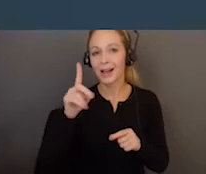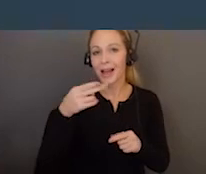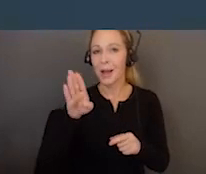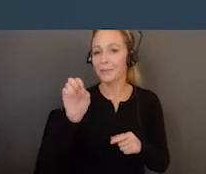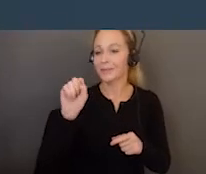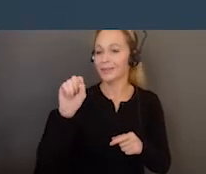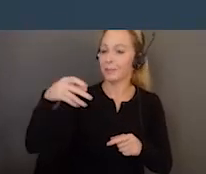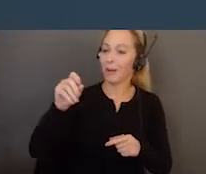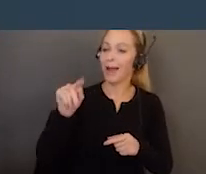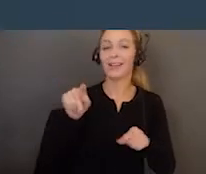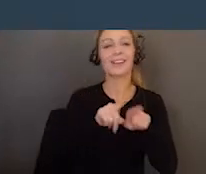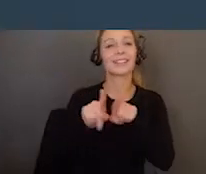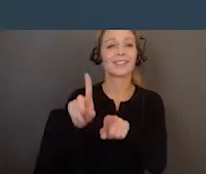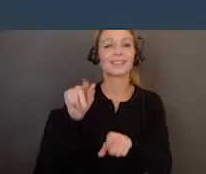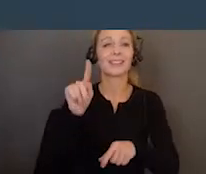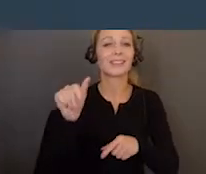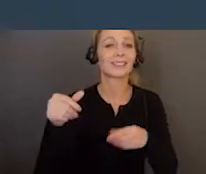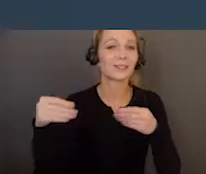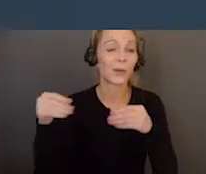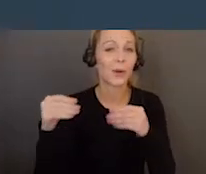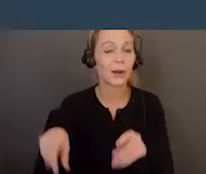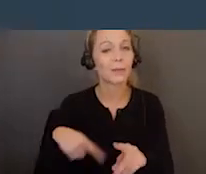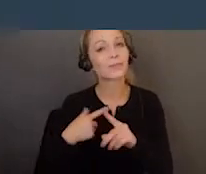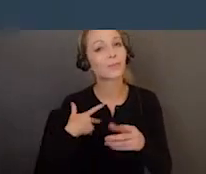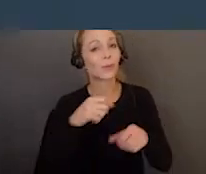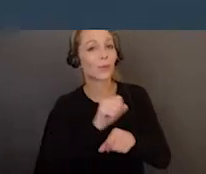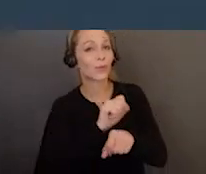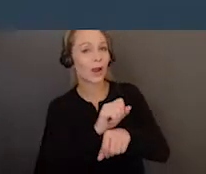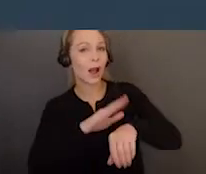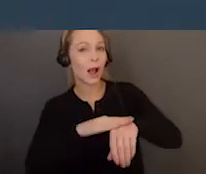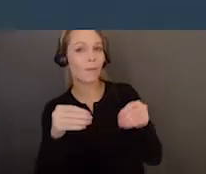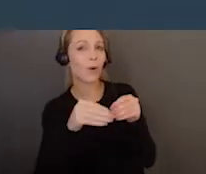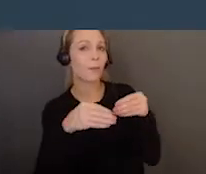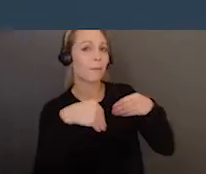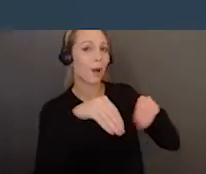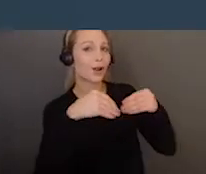WE ALSO WANT TO WORK ON A MORE MARKETER FRIENDLY EDITOR